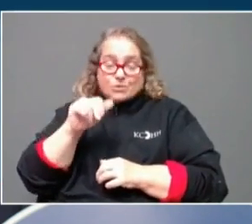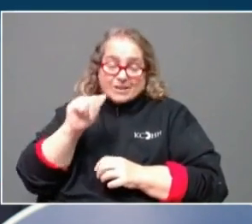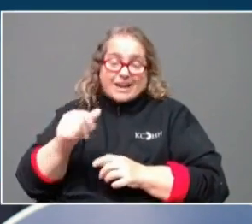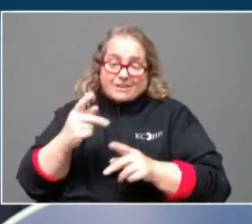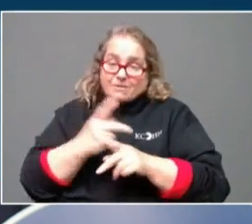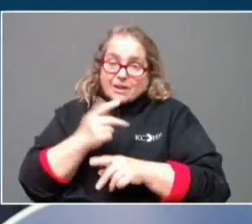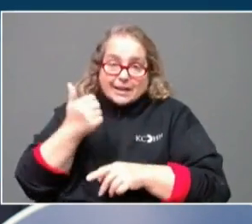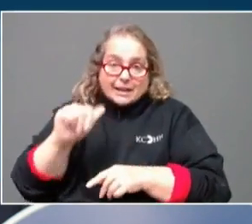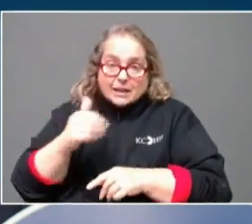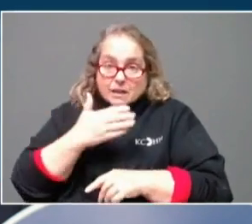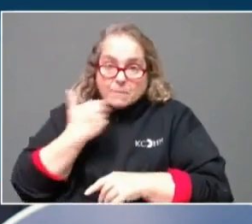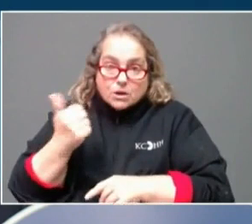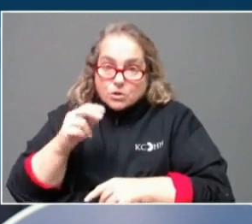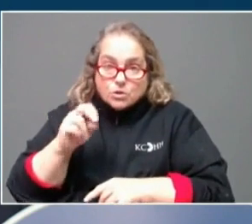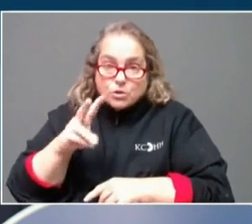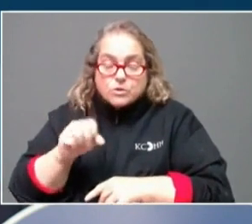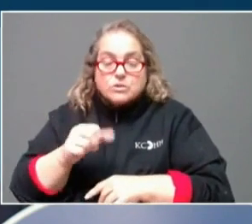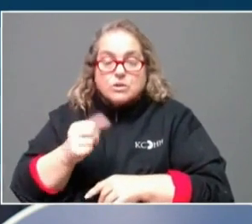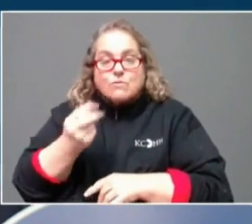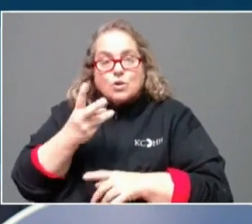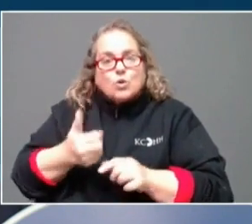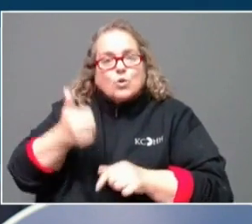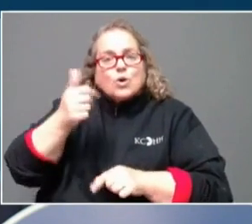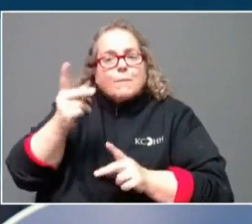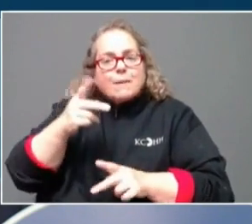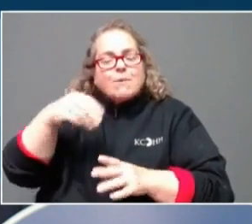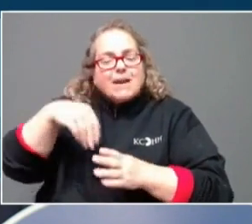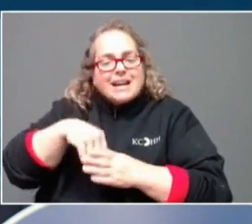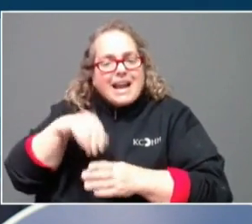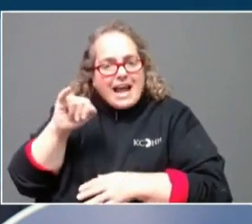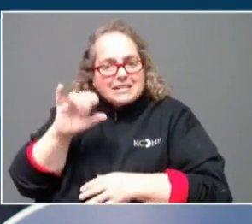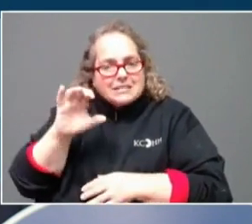people go into the intensive care unit relative to the delta variant and prior